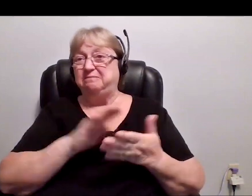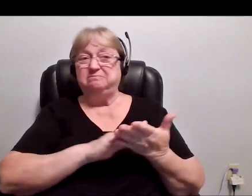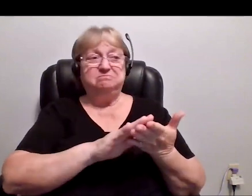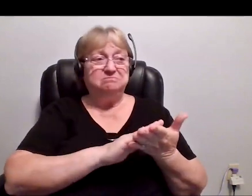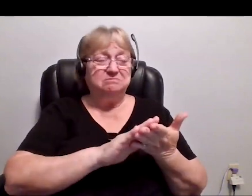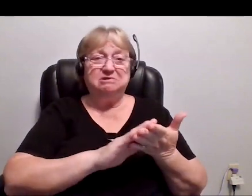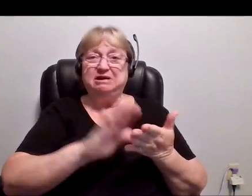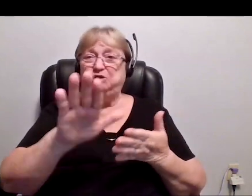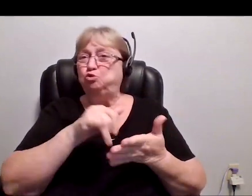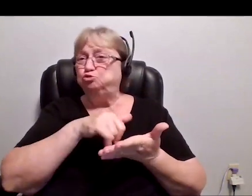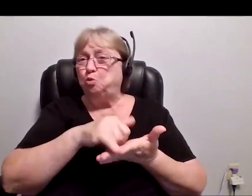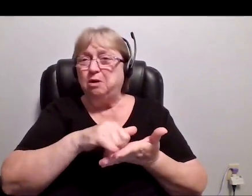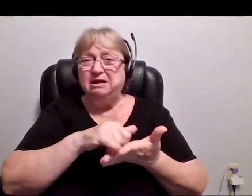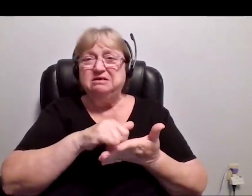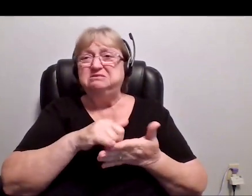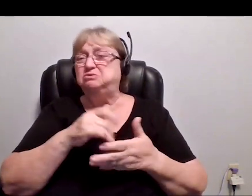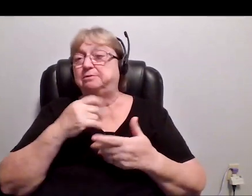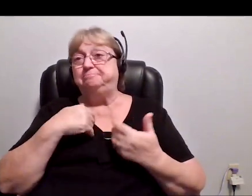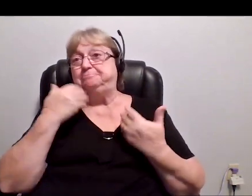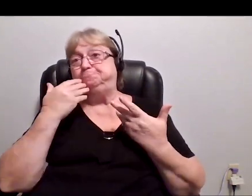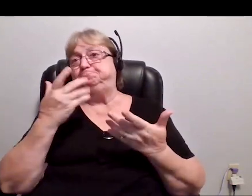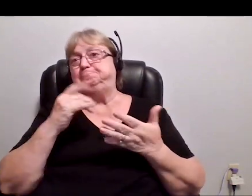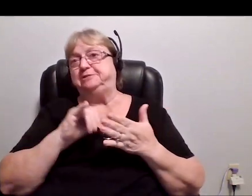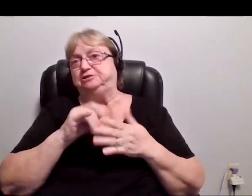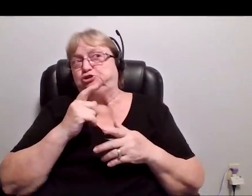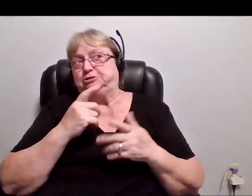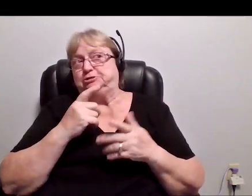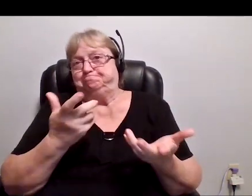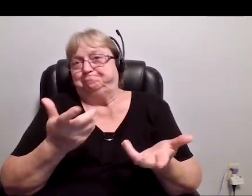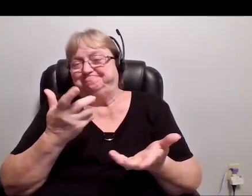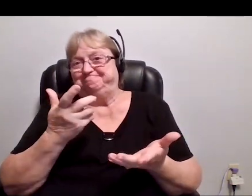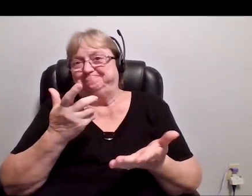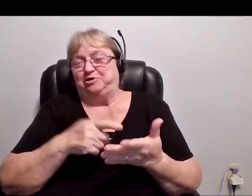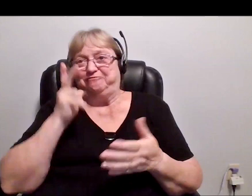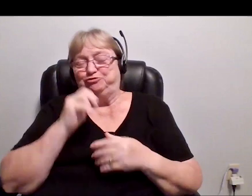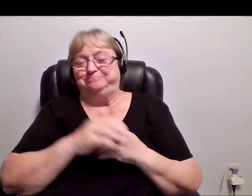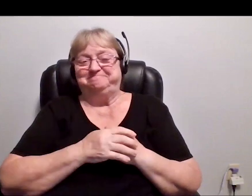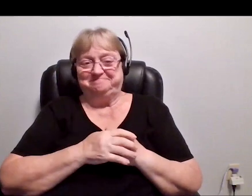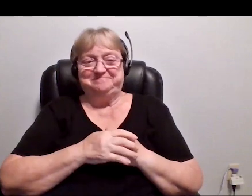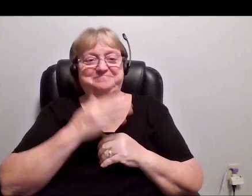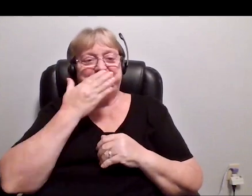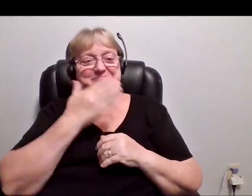but I don't know. That's just from off the top of my head. Thank you. Adrian asks,